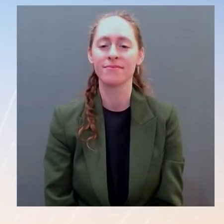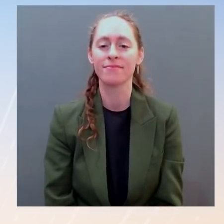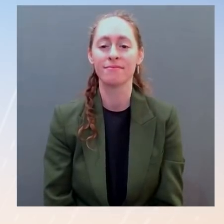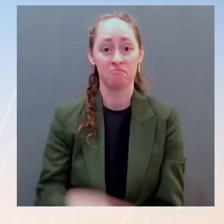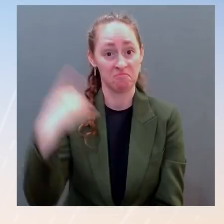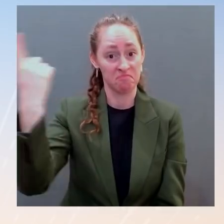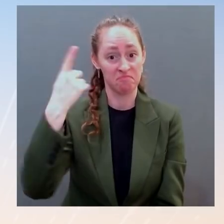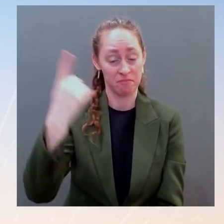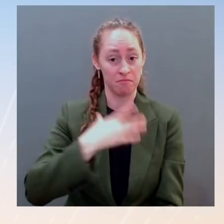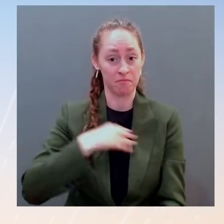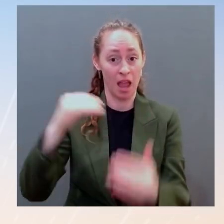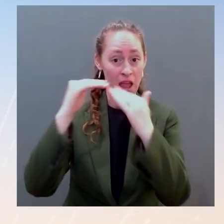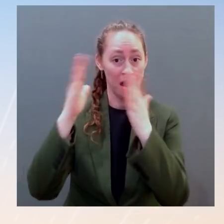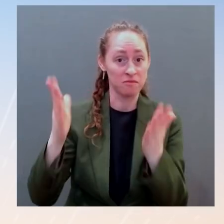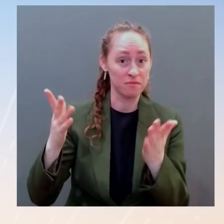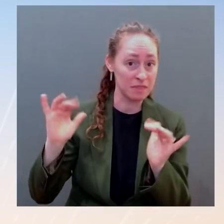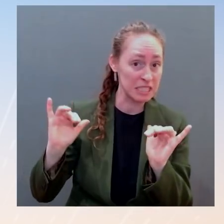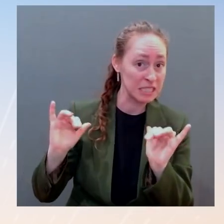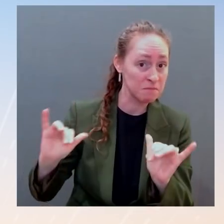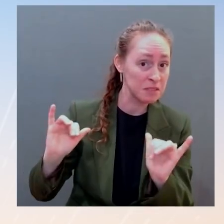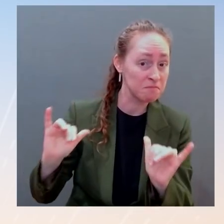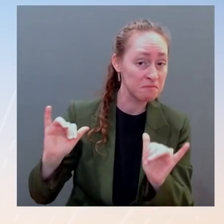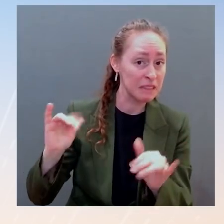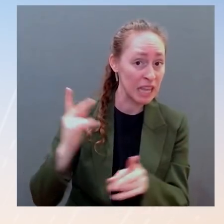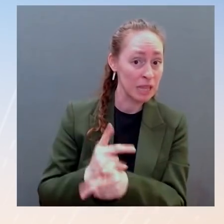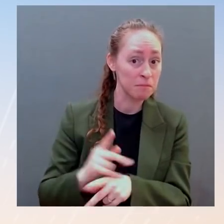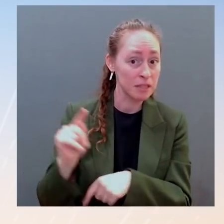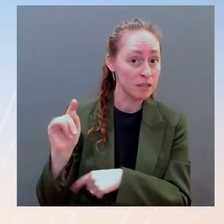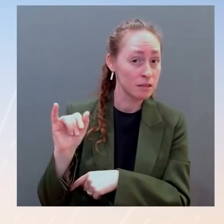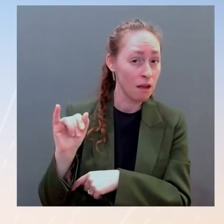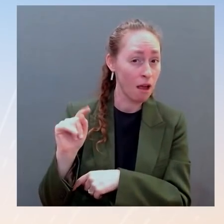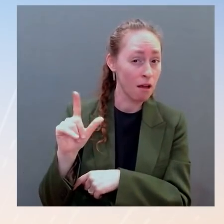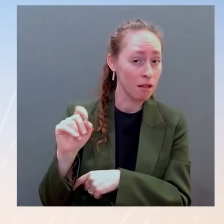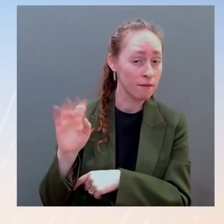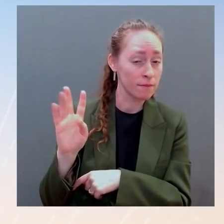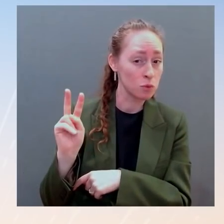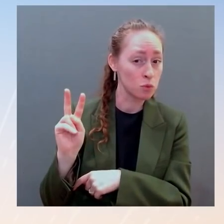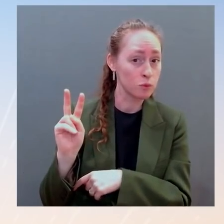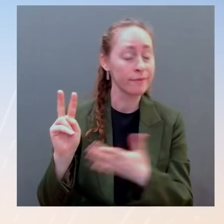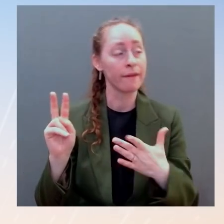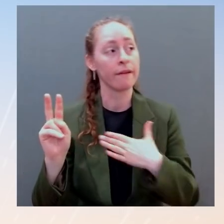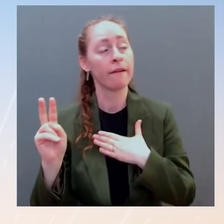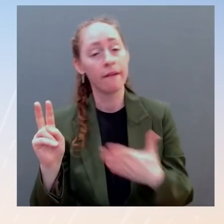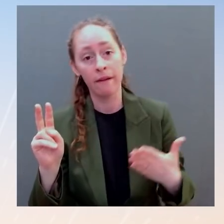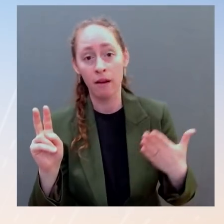Ms. Psaki: Again, this would be Congress having the discussion. We're continuing to prepare for a May 23rd implementation.